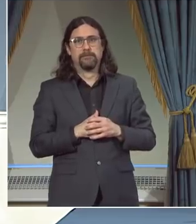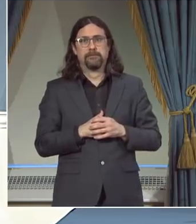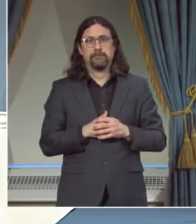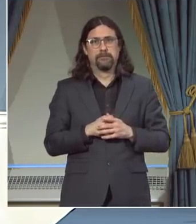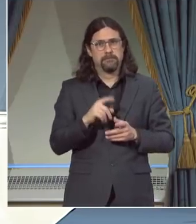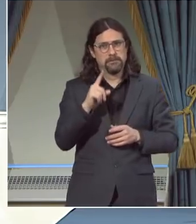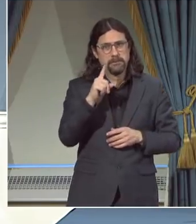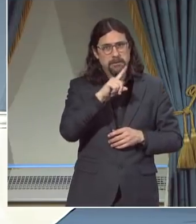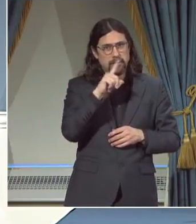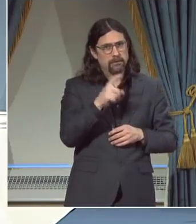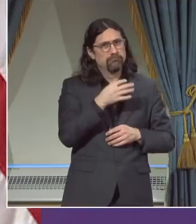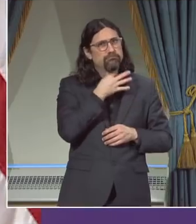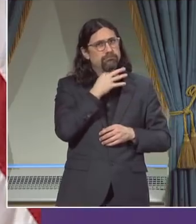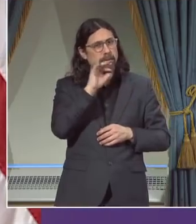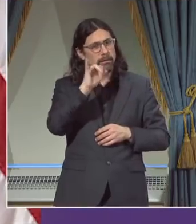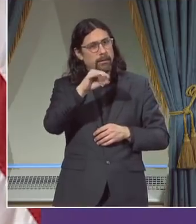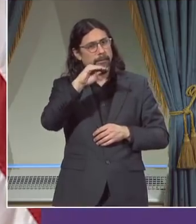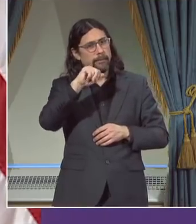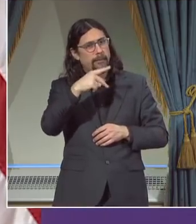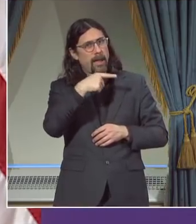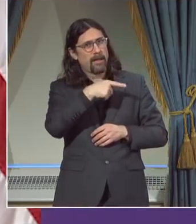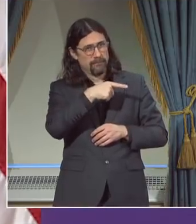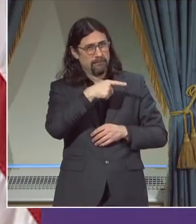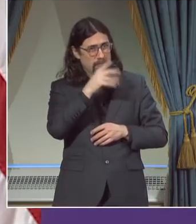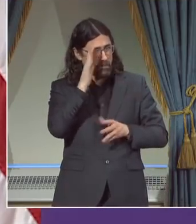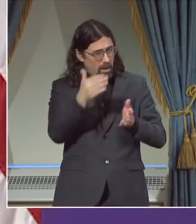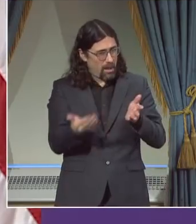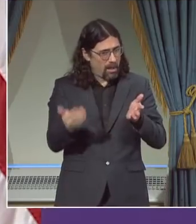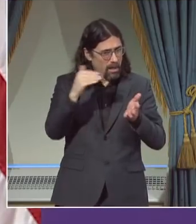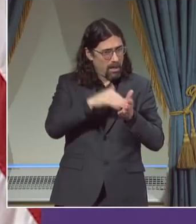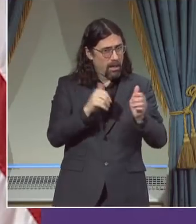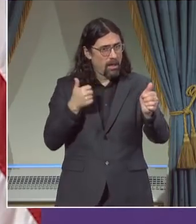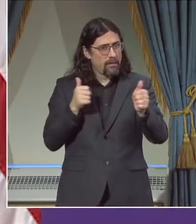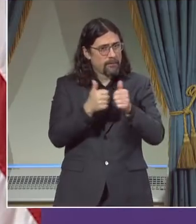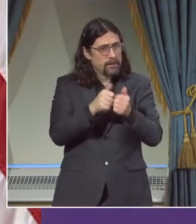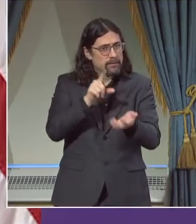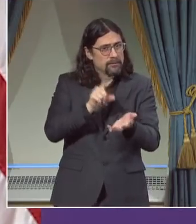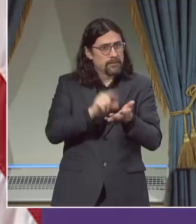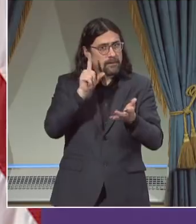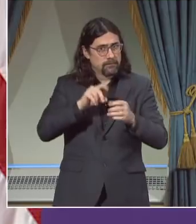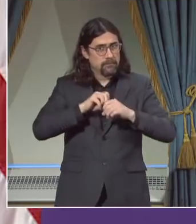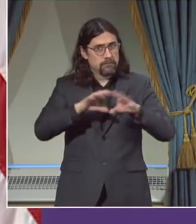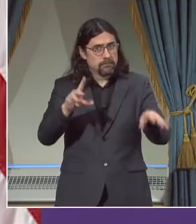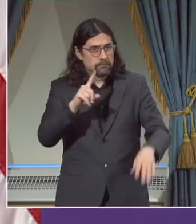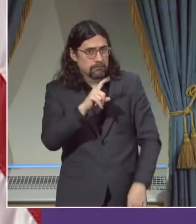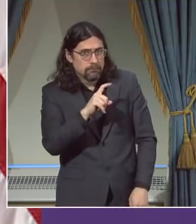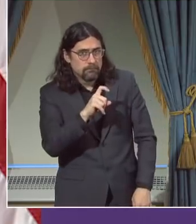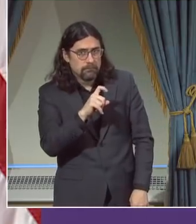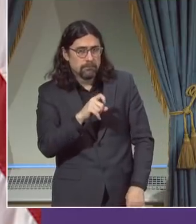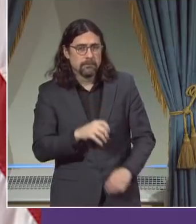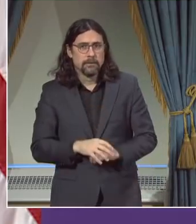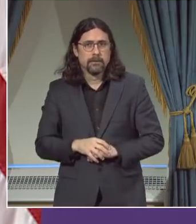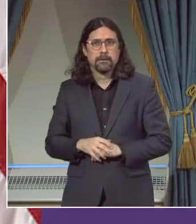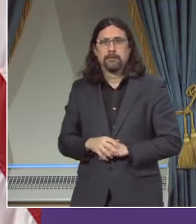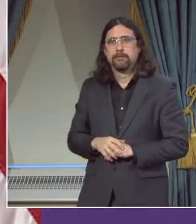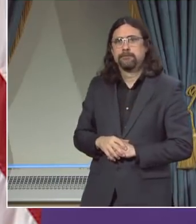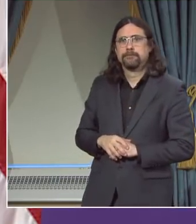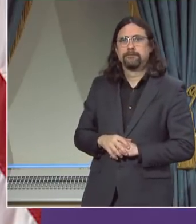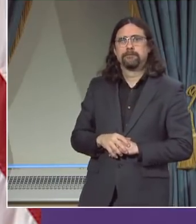CONSIDERATION REALESING MORE OF THAT INFORMATION BECAUSE I KNOW THE CITY CAN PRODUCE THAT MAP. THANK YOU FOR CONSIDERING. THANK YOU, KATIE.